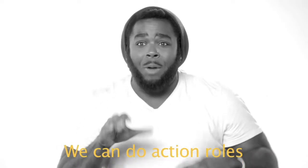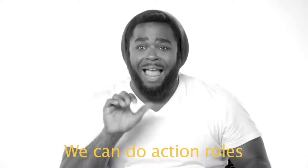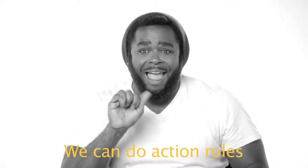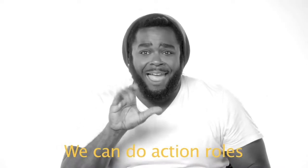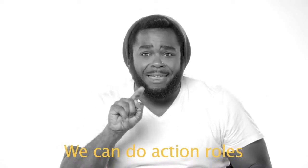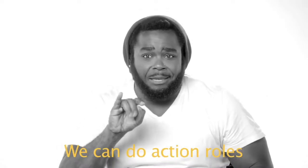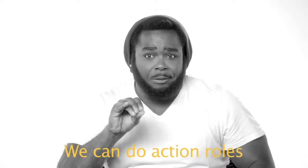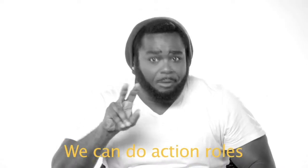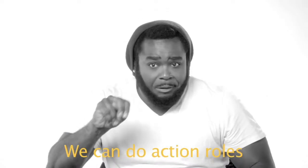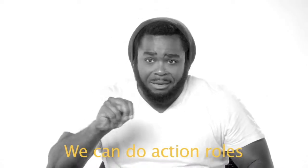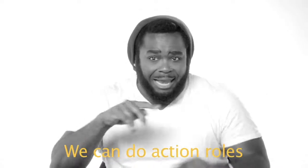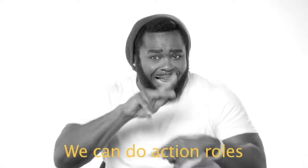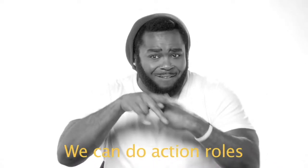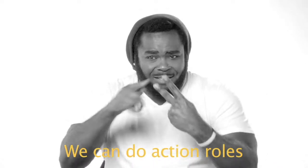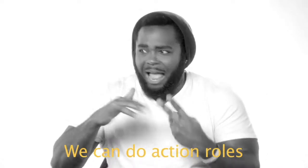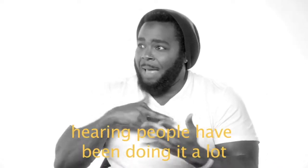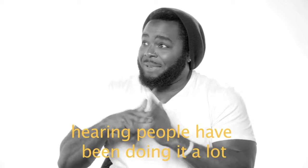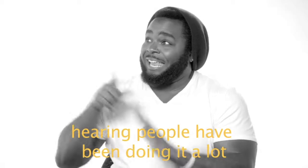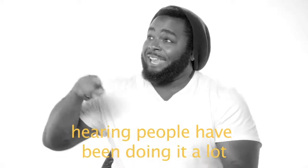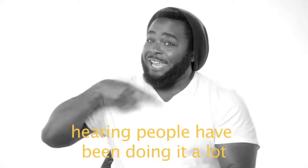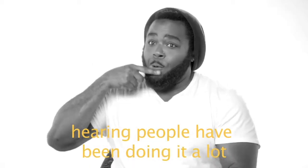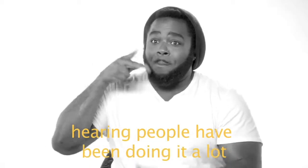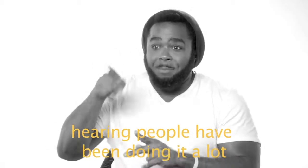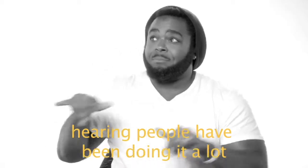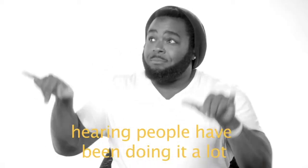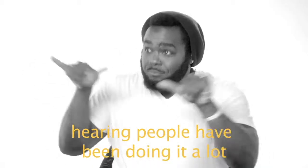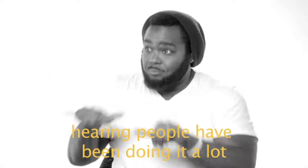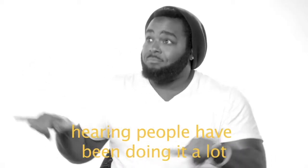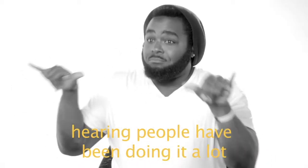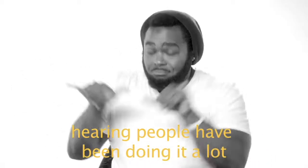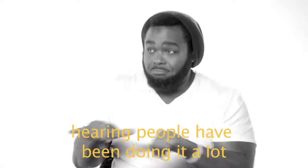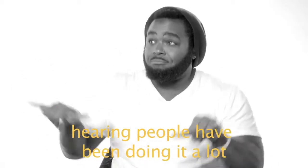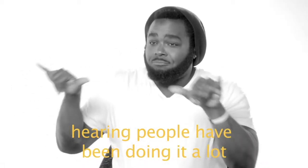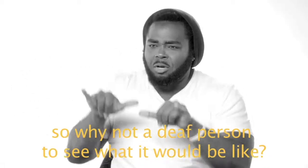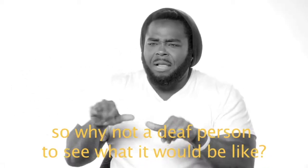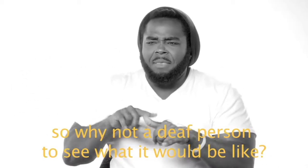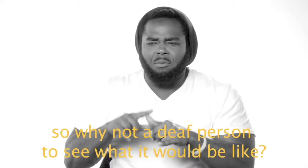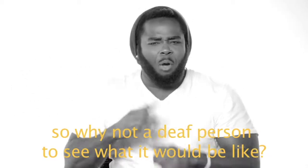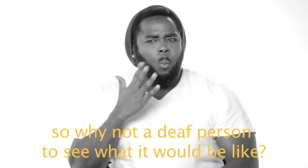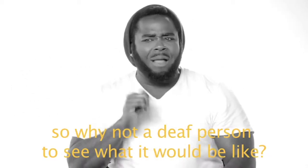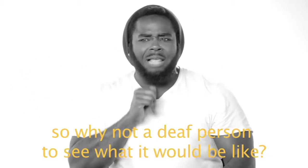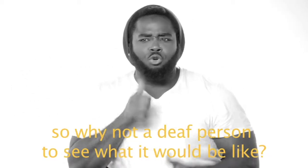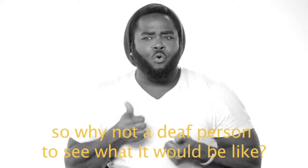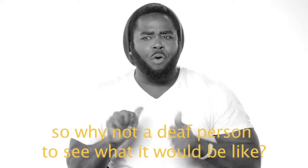action roles hearing people have been